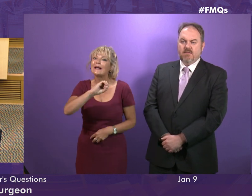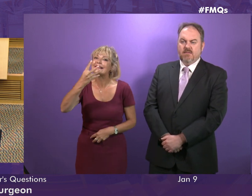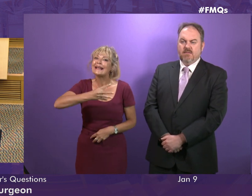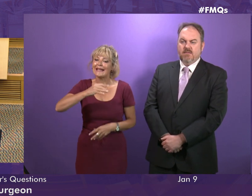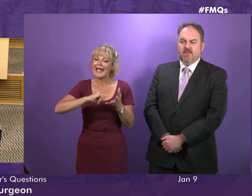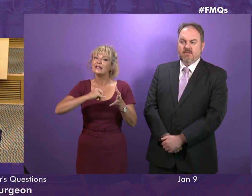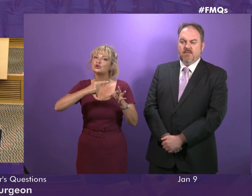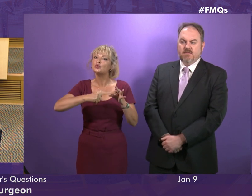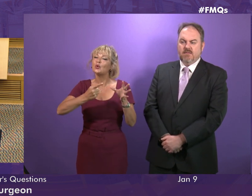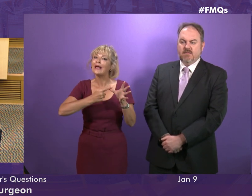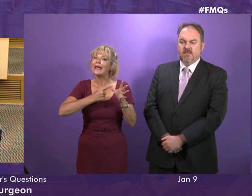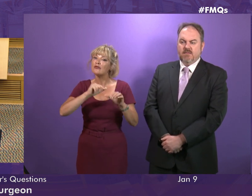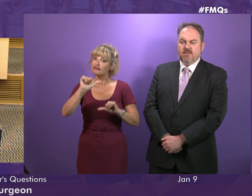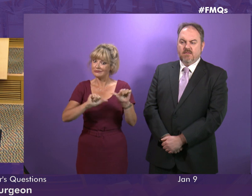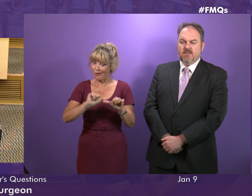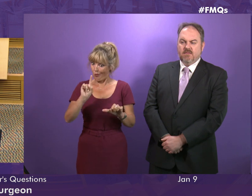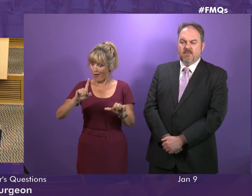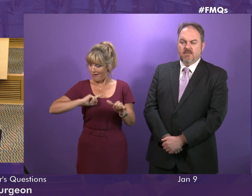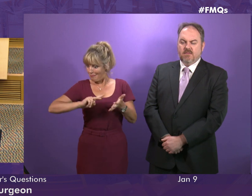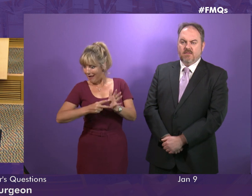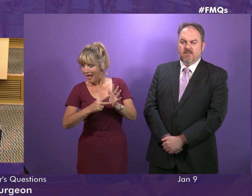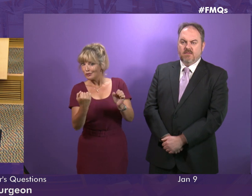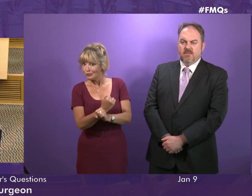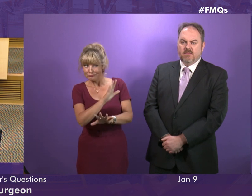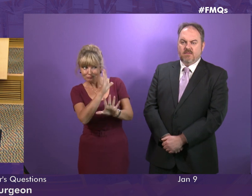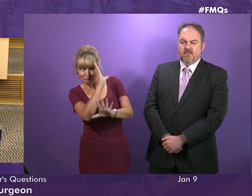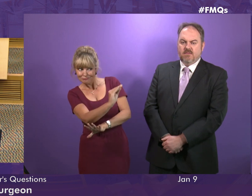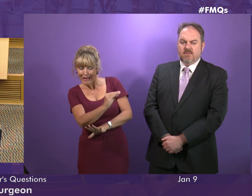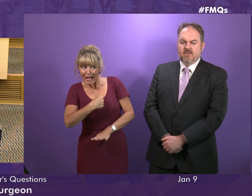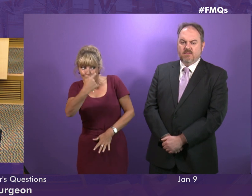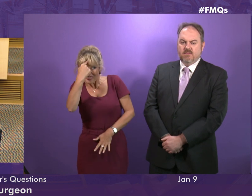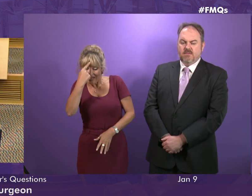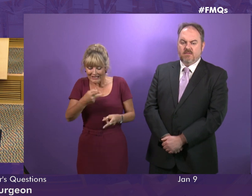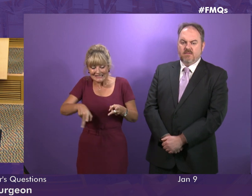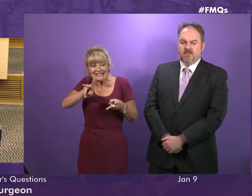that he intended to carry out on the 2019 Scottish Qualifications Authority results. I do not think that the Deputy First Minister can be held responsible if the Tories are